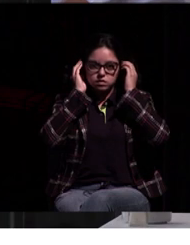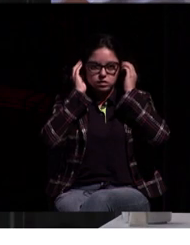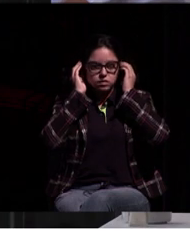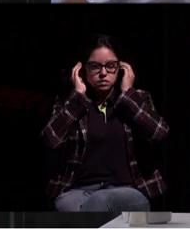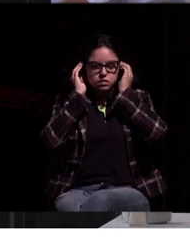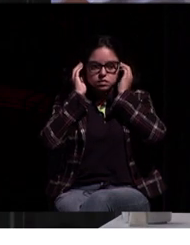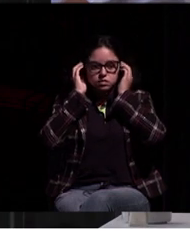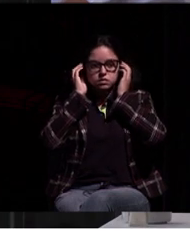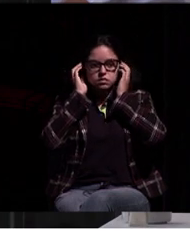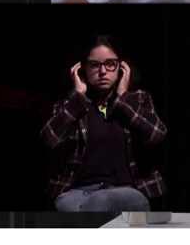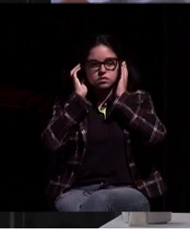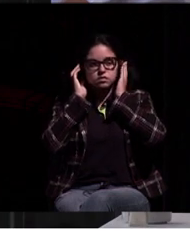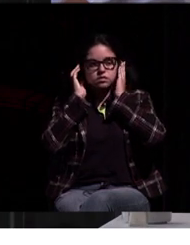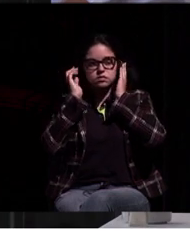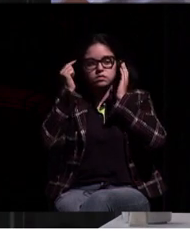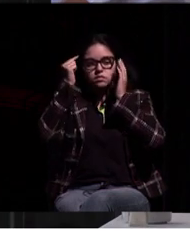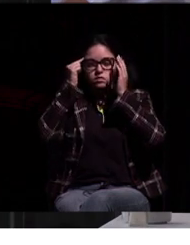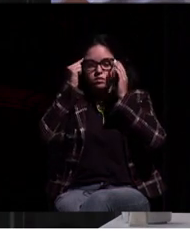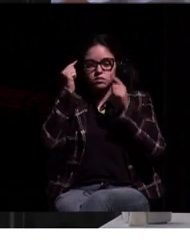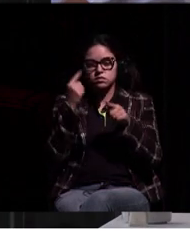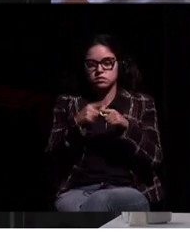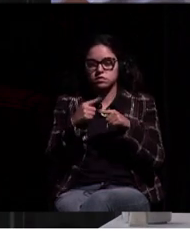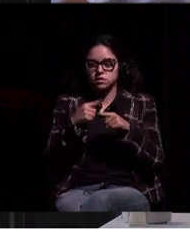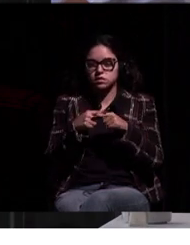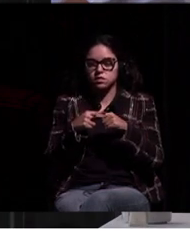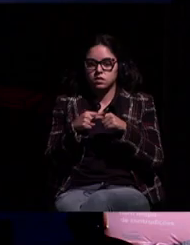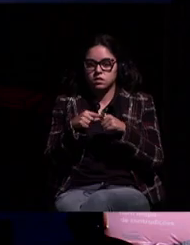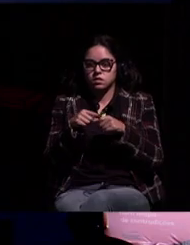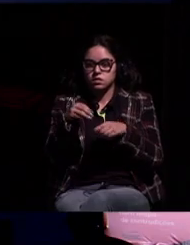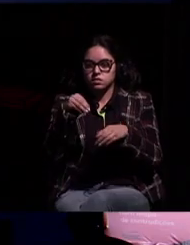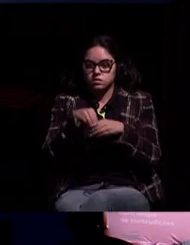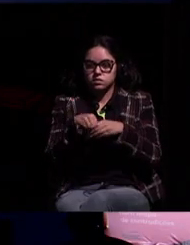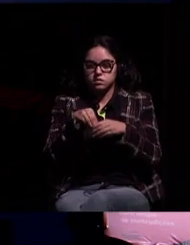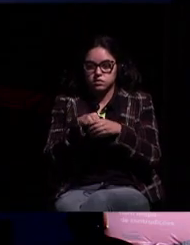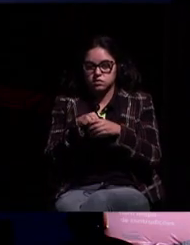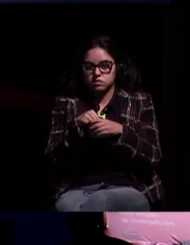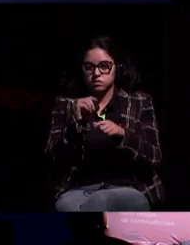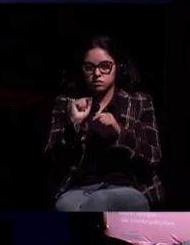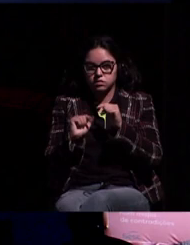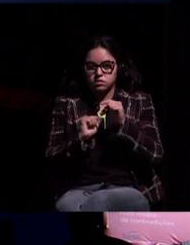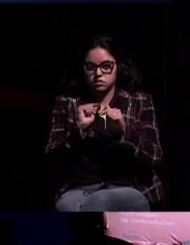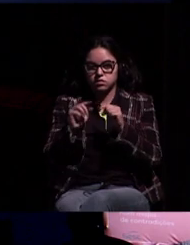in the field of tourist labor that help us understand why the constant pressure on labor